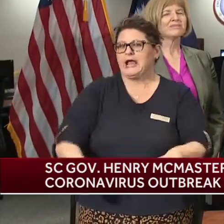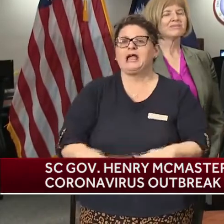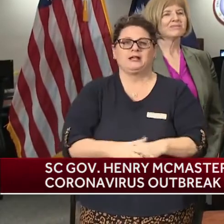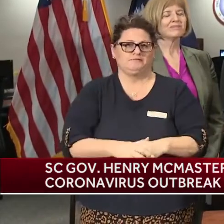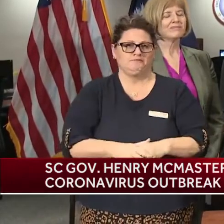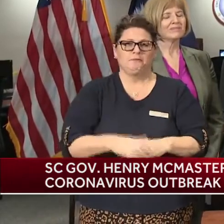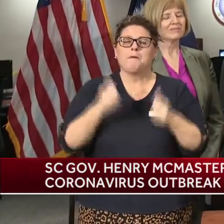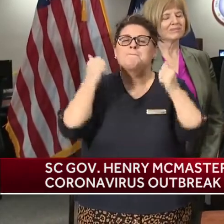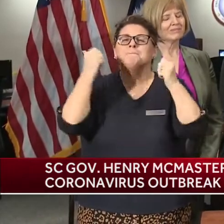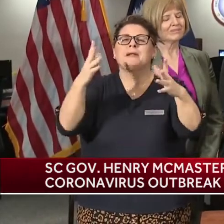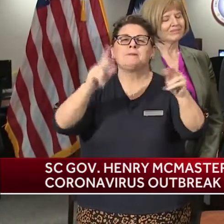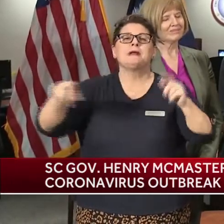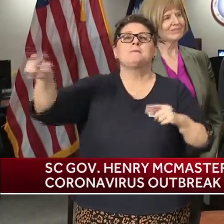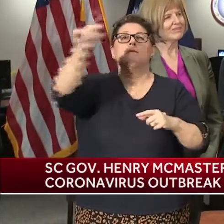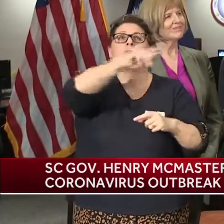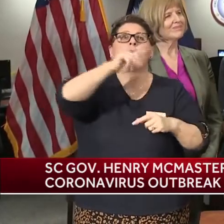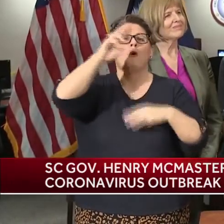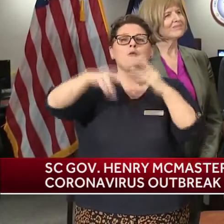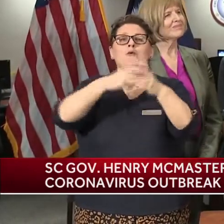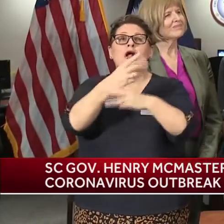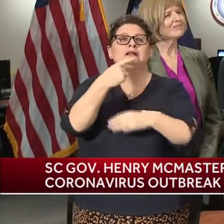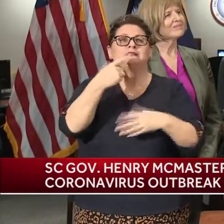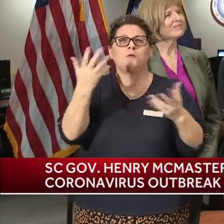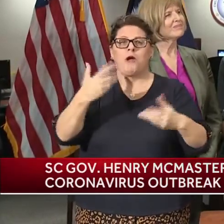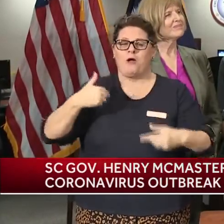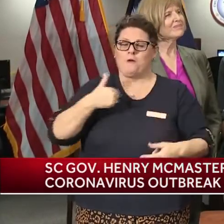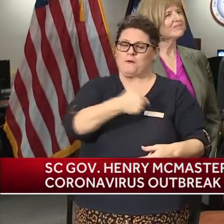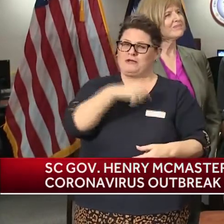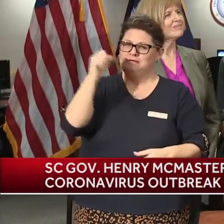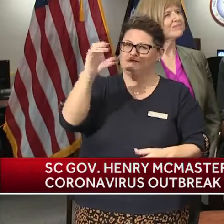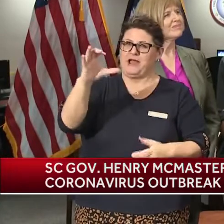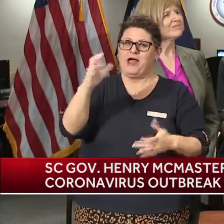I HAVE FAITH IN EVERY SOUTH CAROLINIAN.